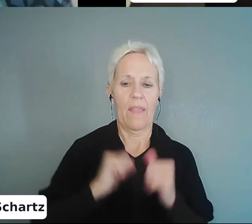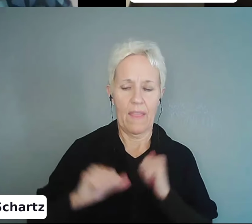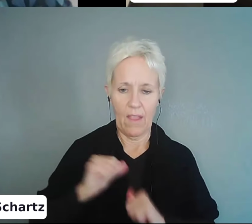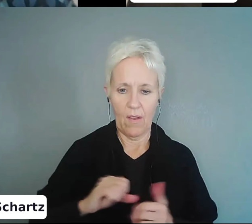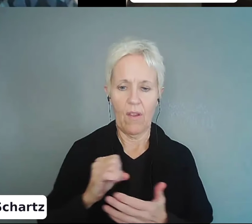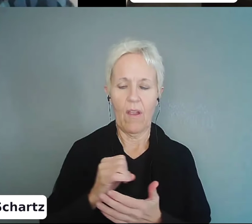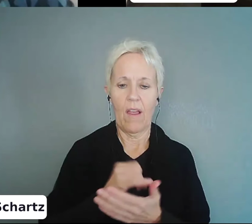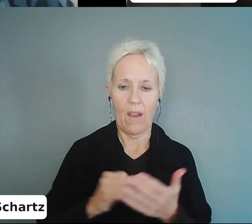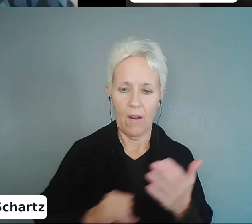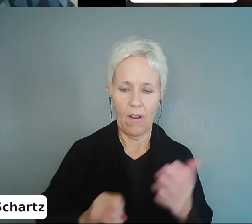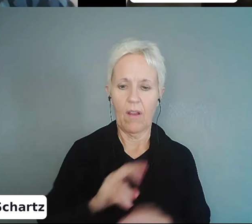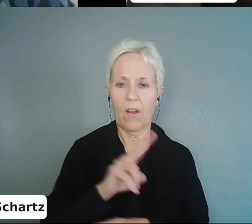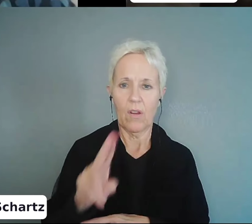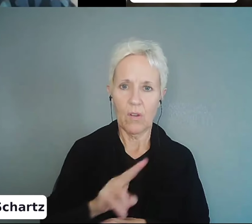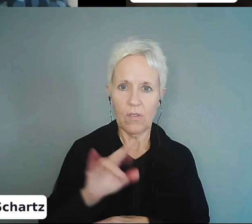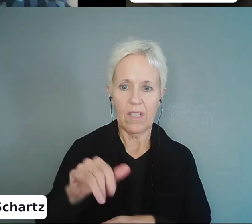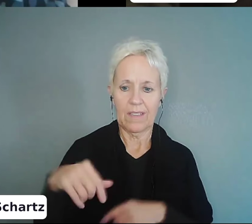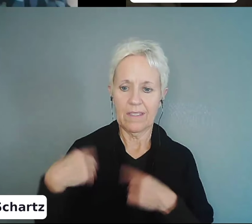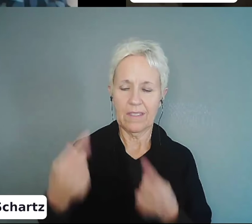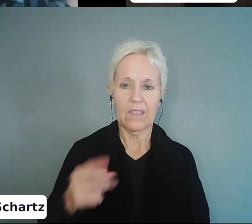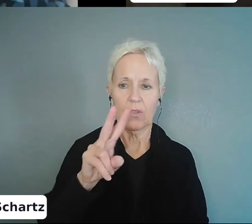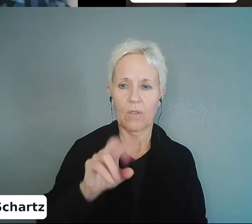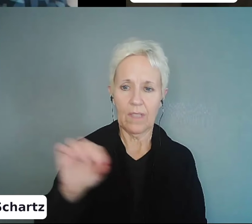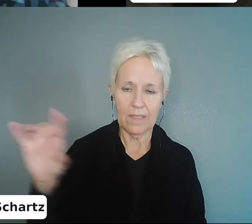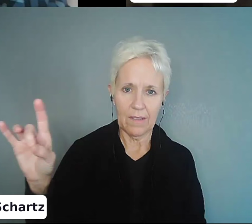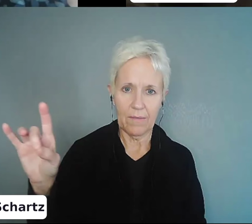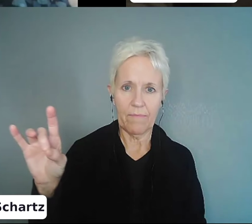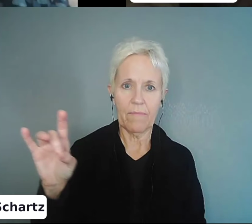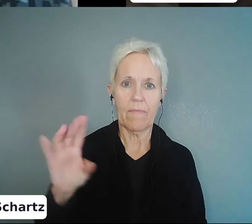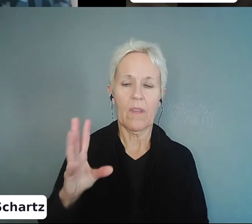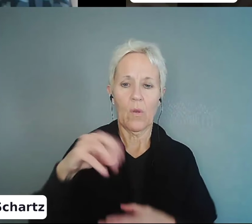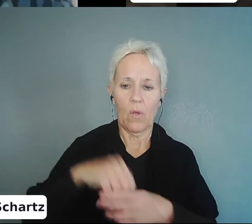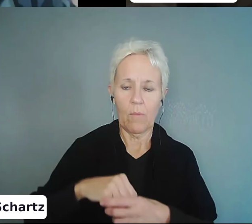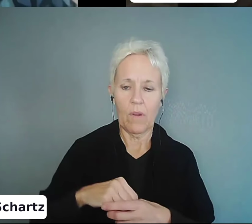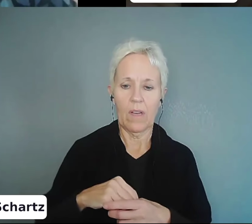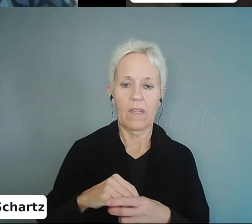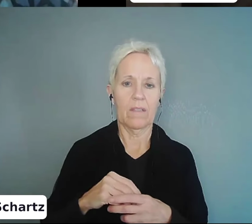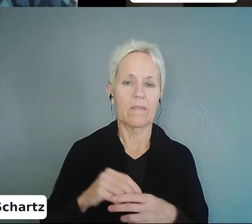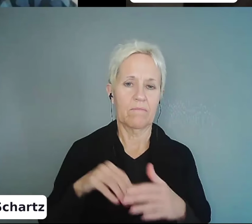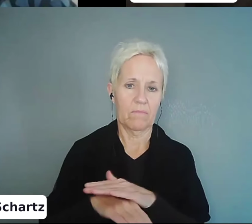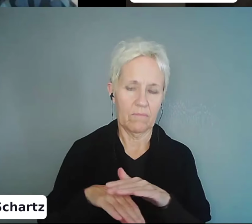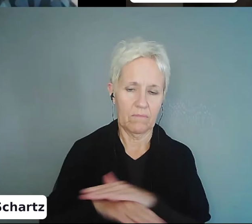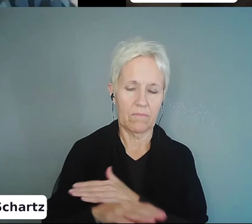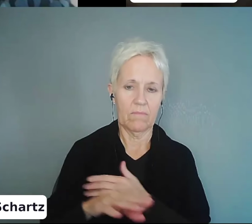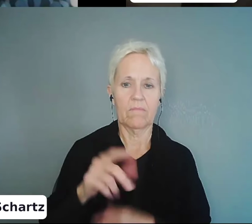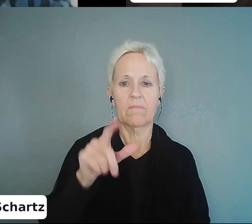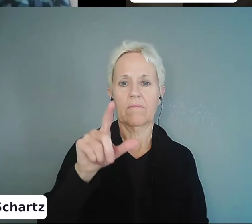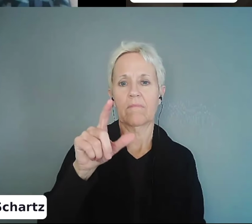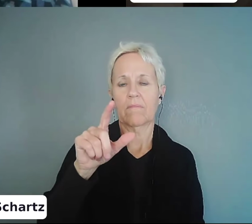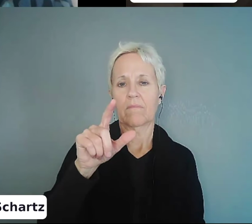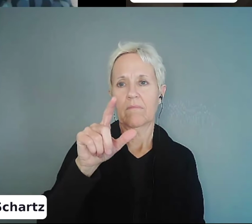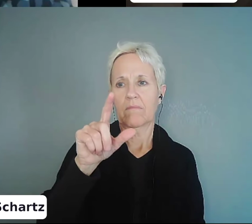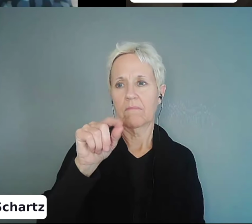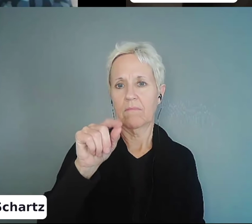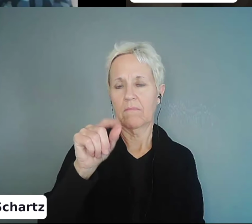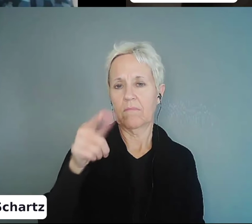He has a focus on arts and hue humanities including theater, art and philosophy.